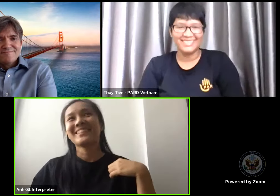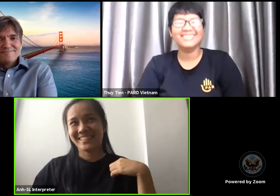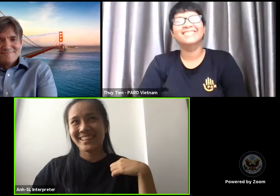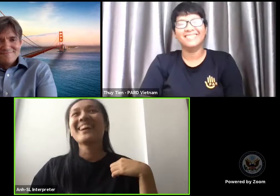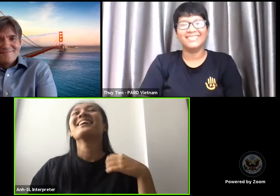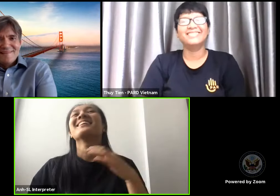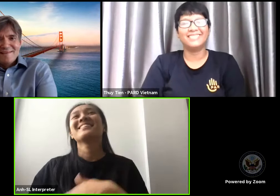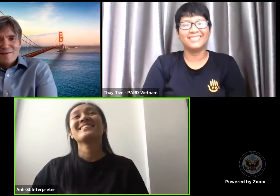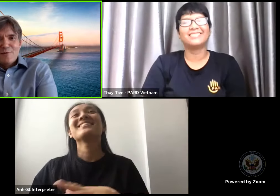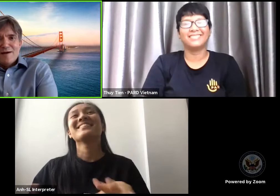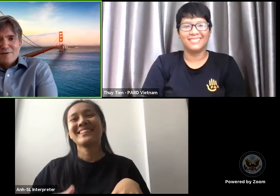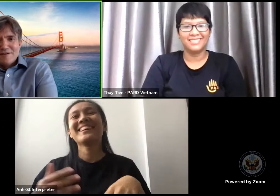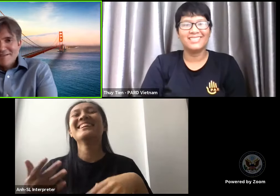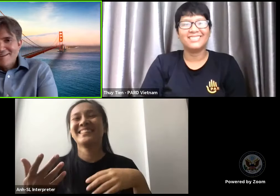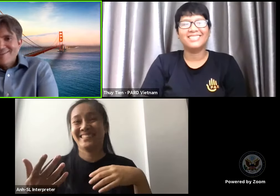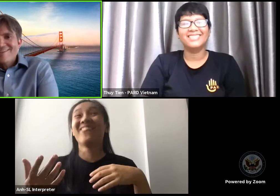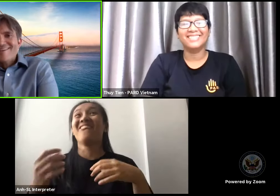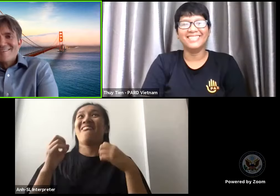[Jason] Wow! [Anh]